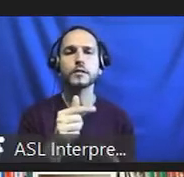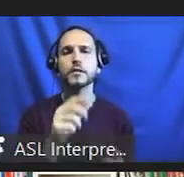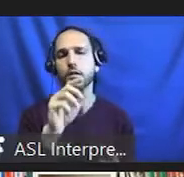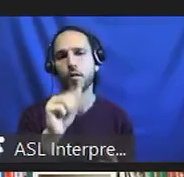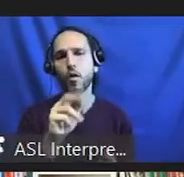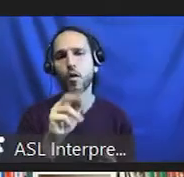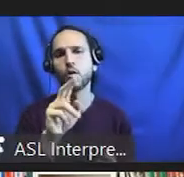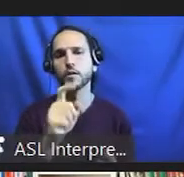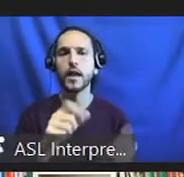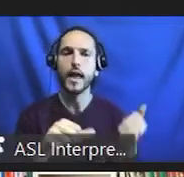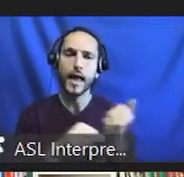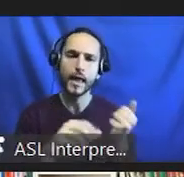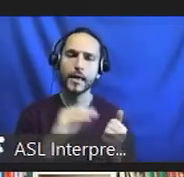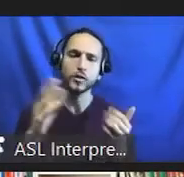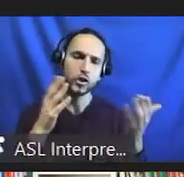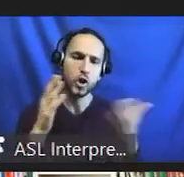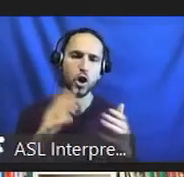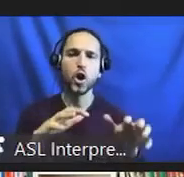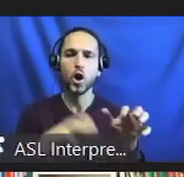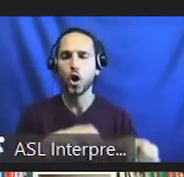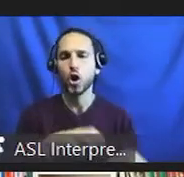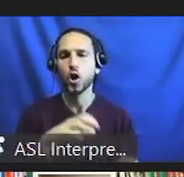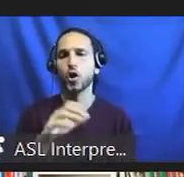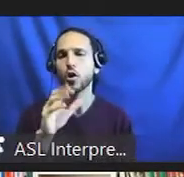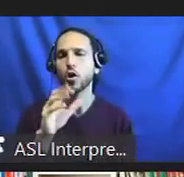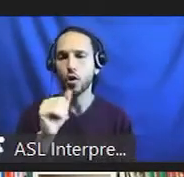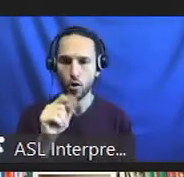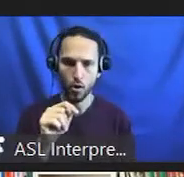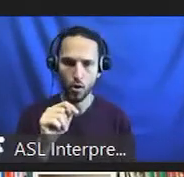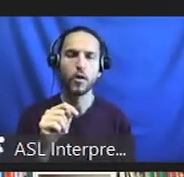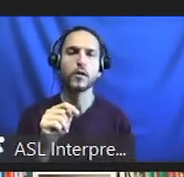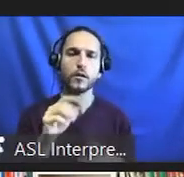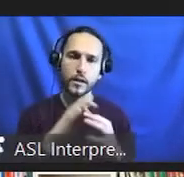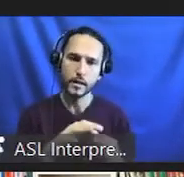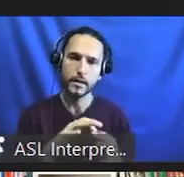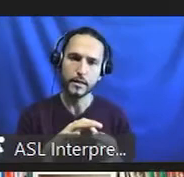including CART in didactic education teaching settings